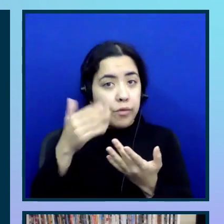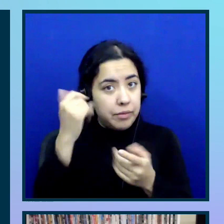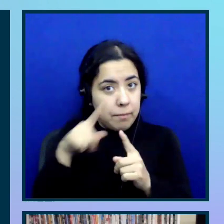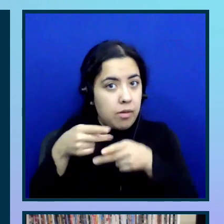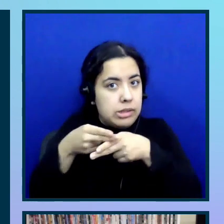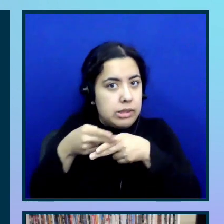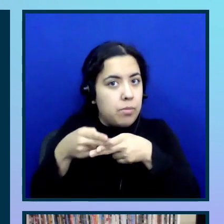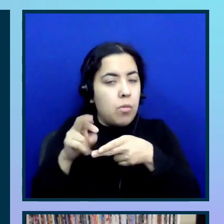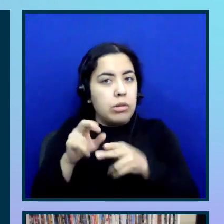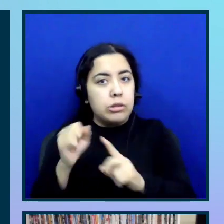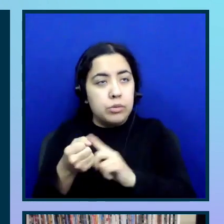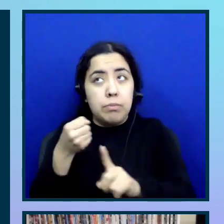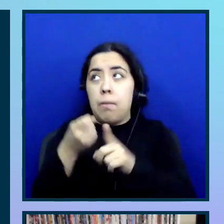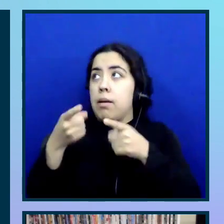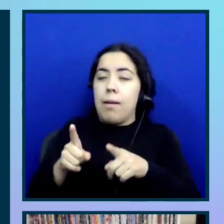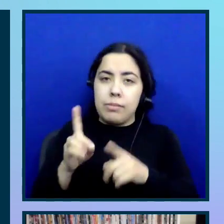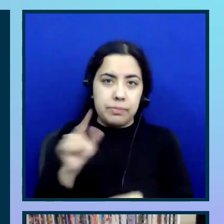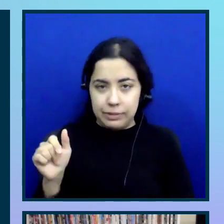or situational disabilities such as a broken arm.